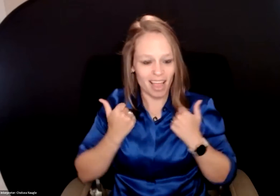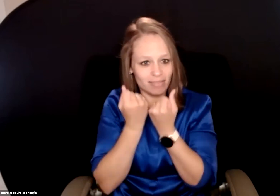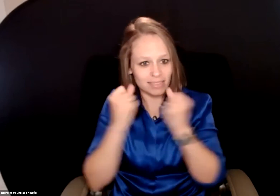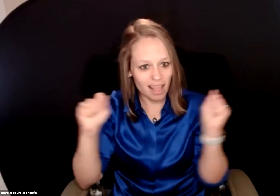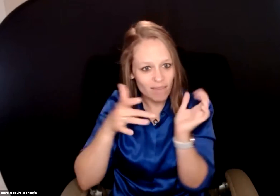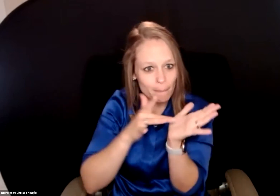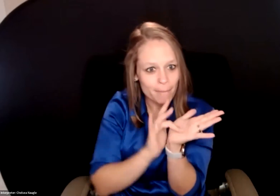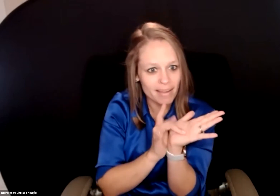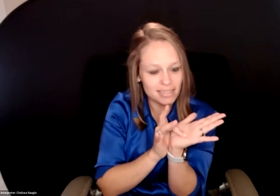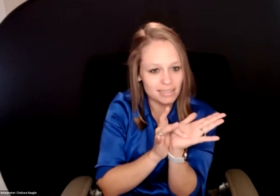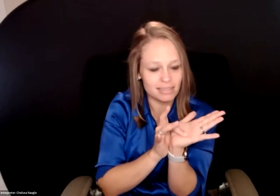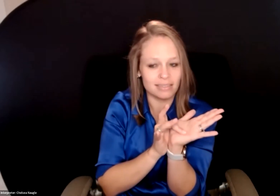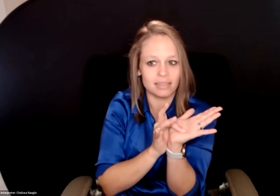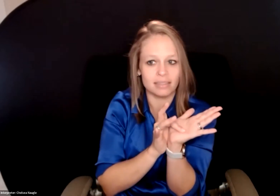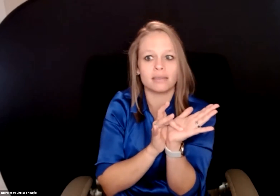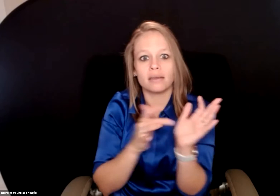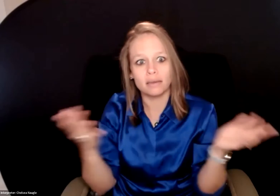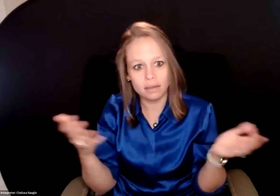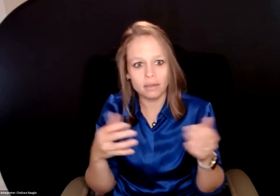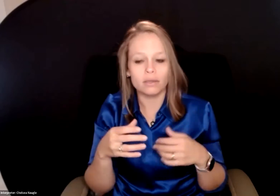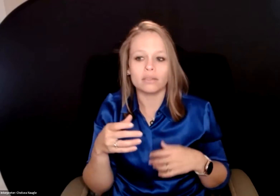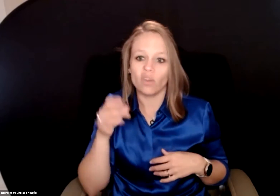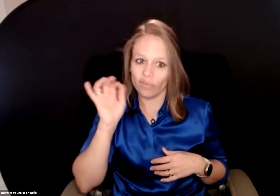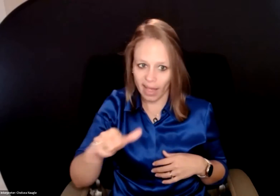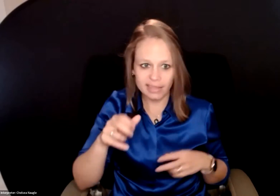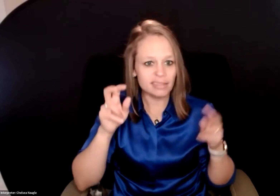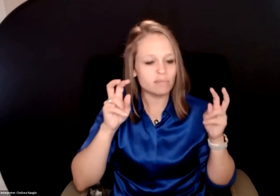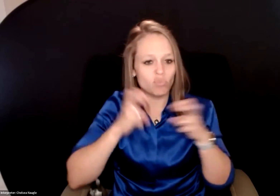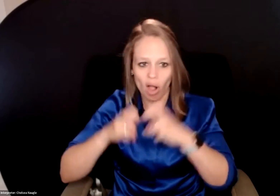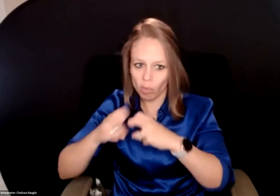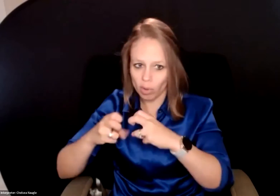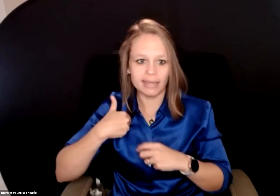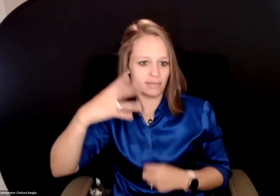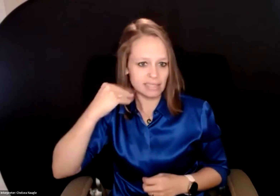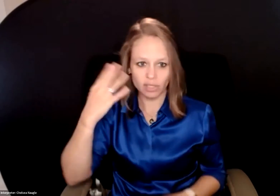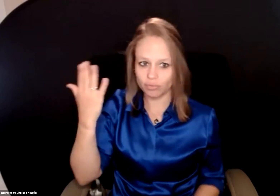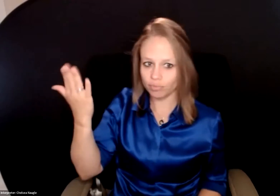have been issues that I've encountered in the past.